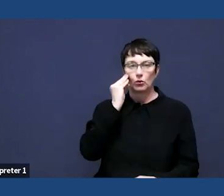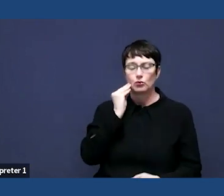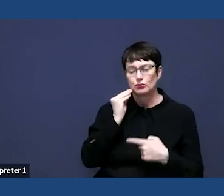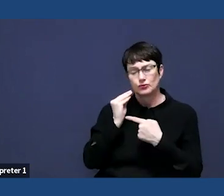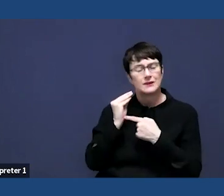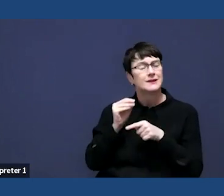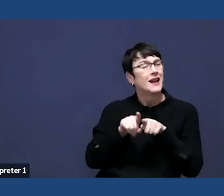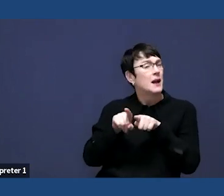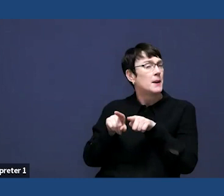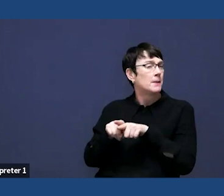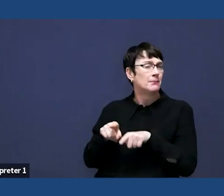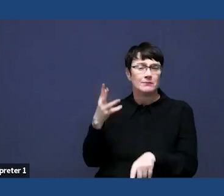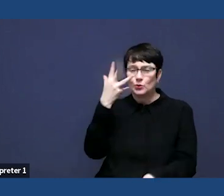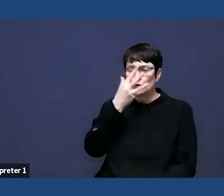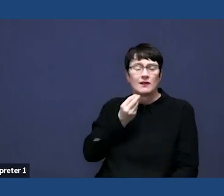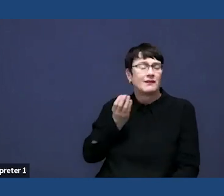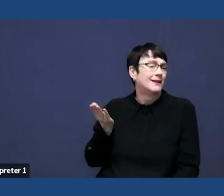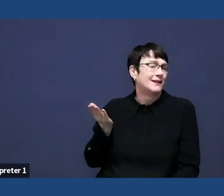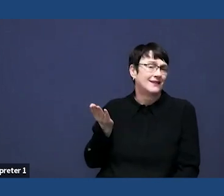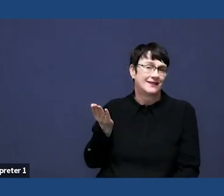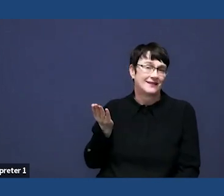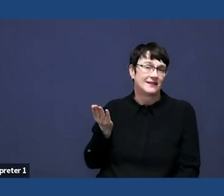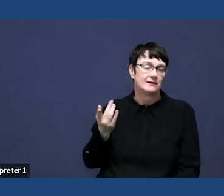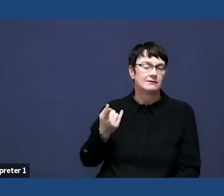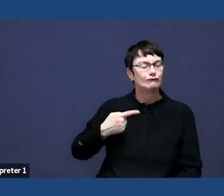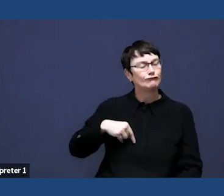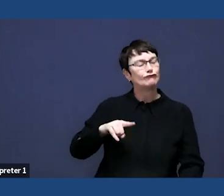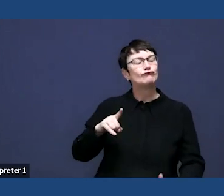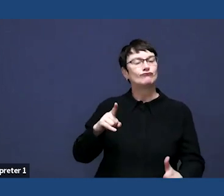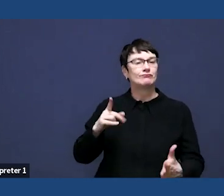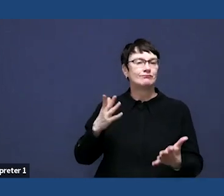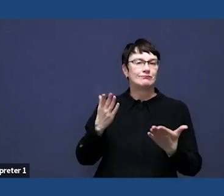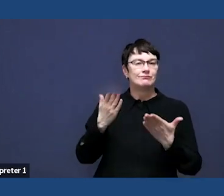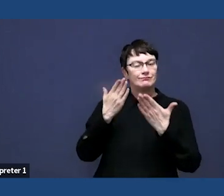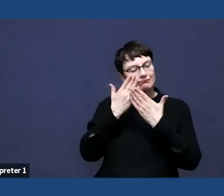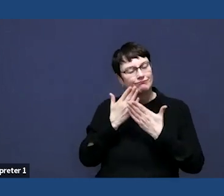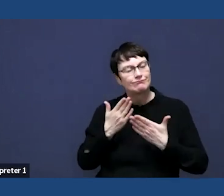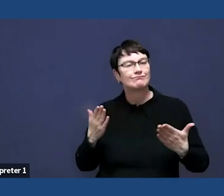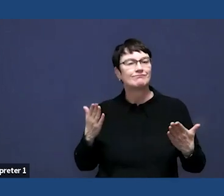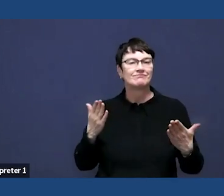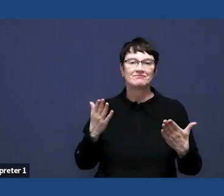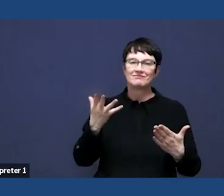First, we're graceful and grateful to be able to age.